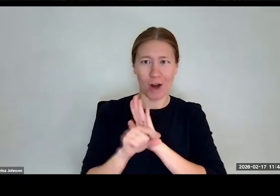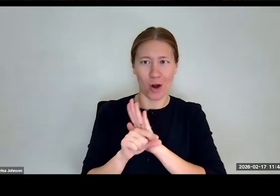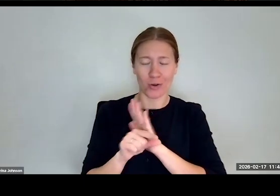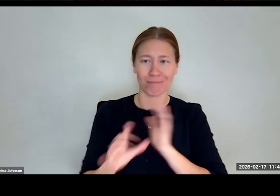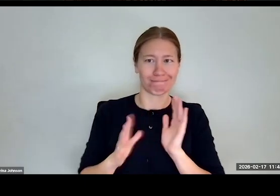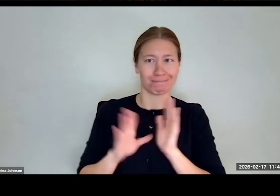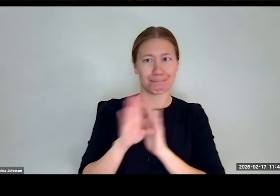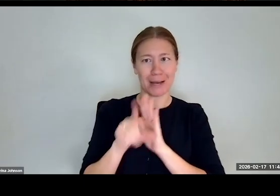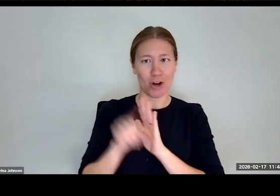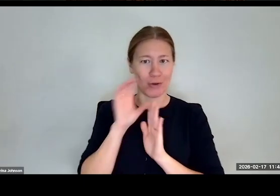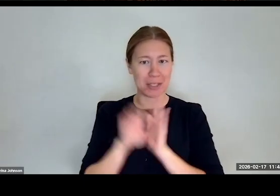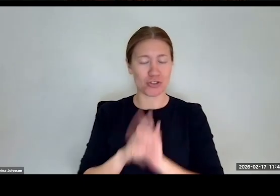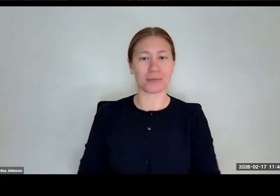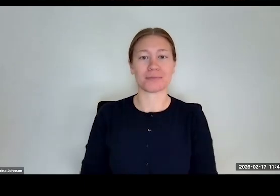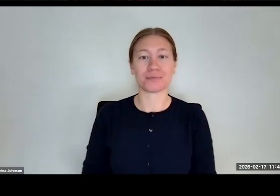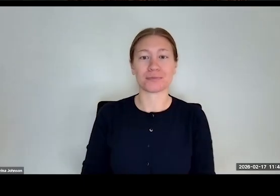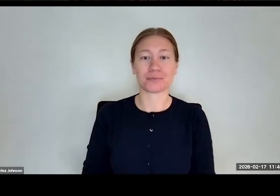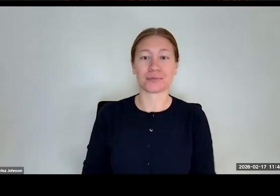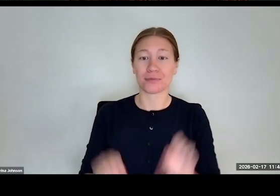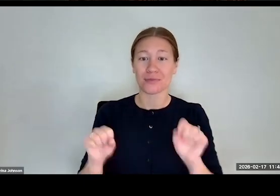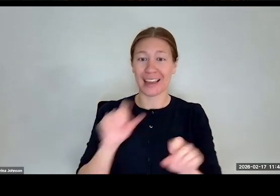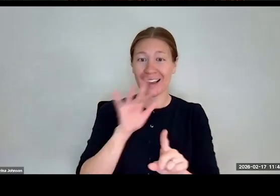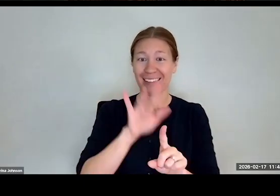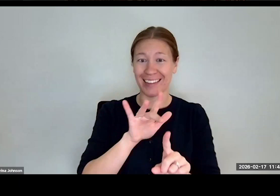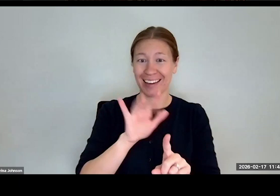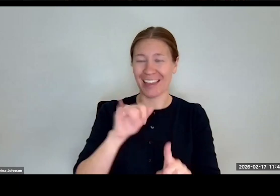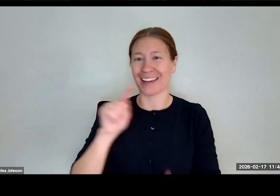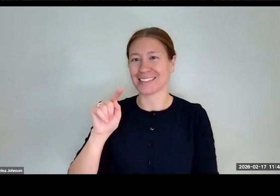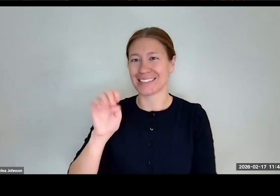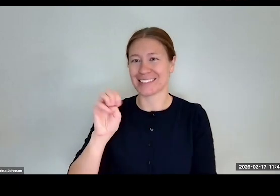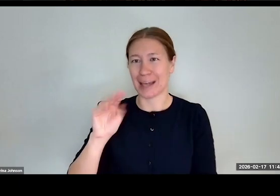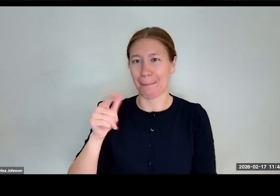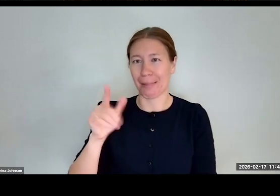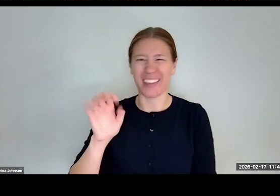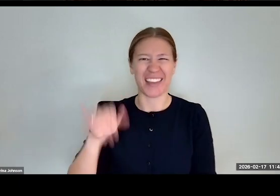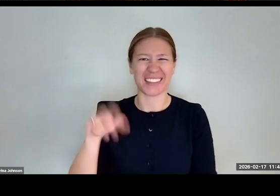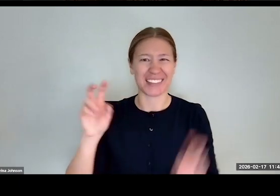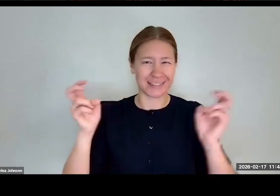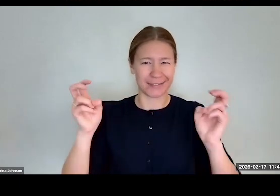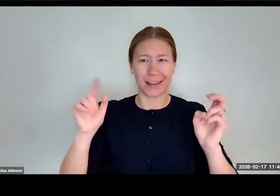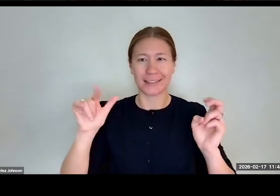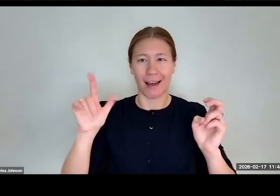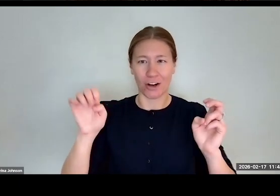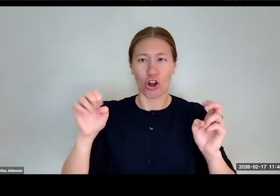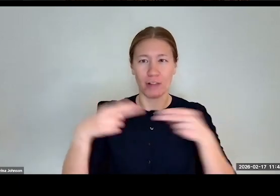that I had applied to that slide that was just live and it's this one, it's my title slide and I can click on the slide